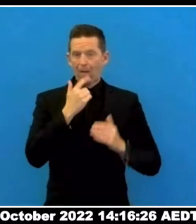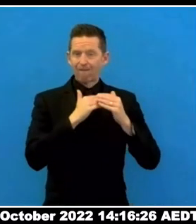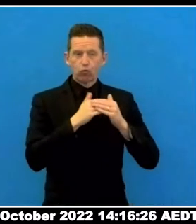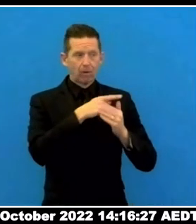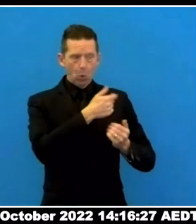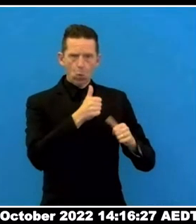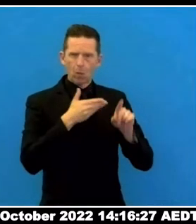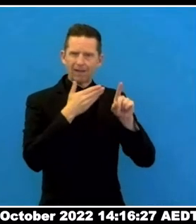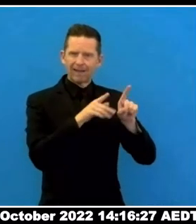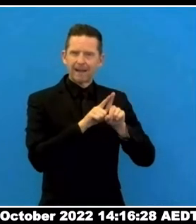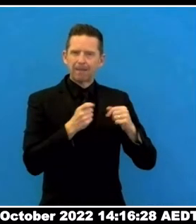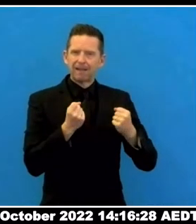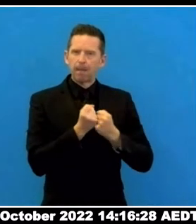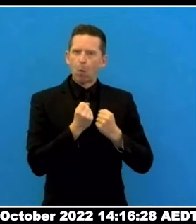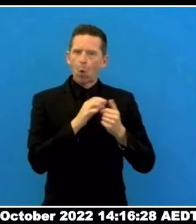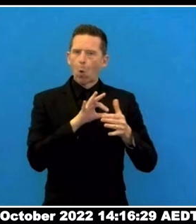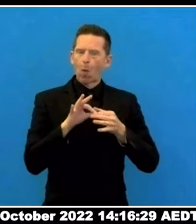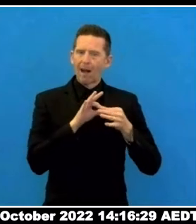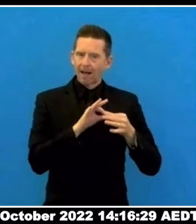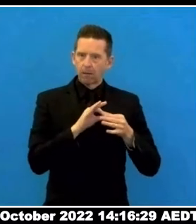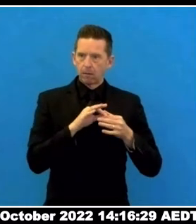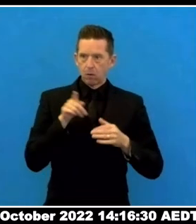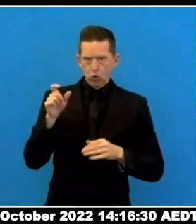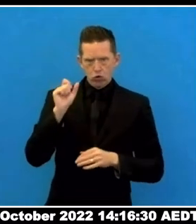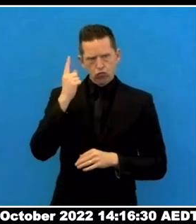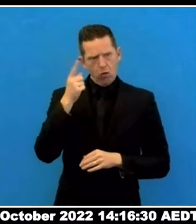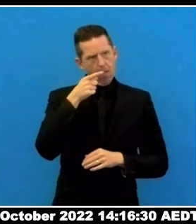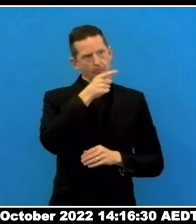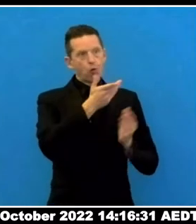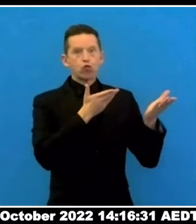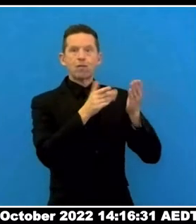and she realised that he was basically stealing from her son's package